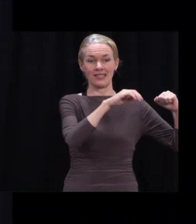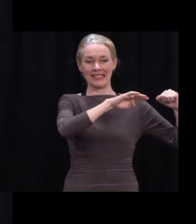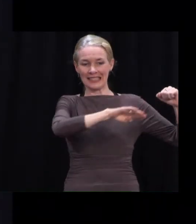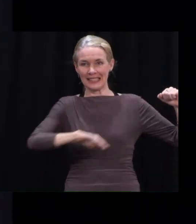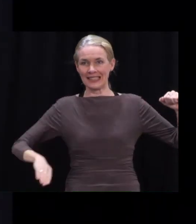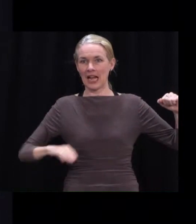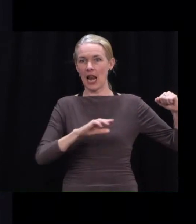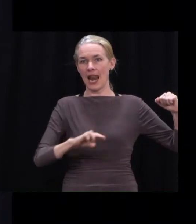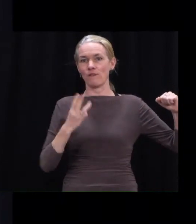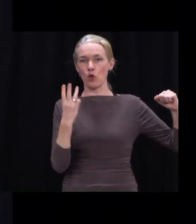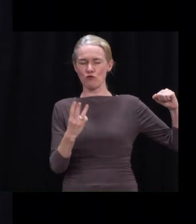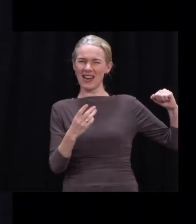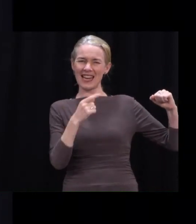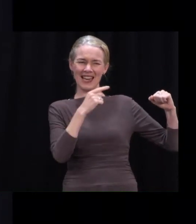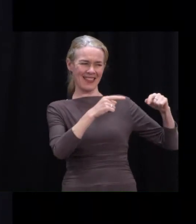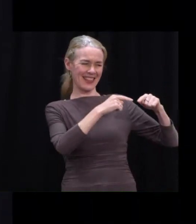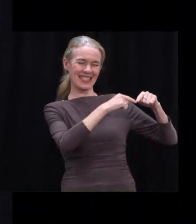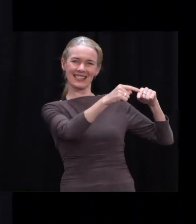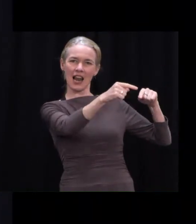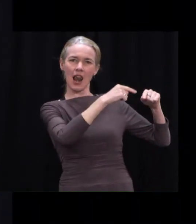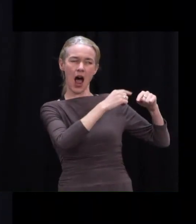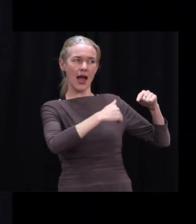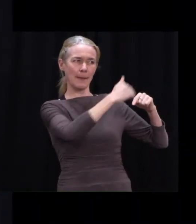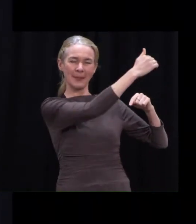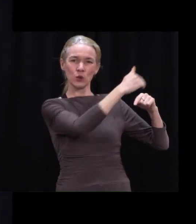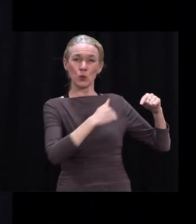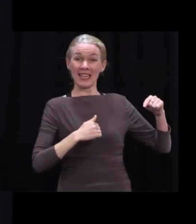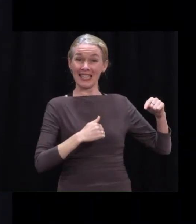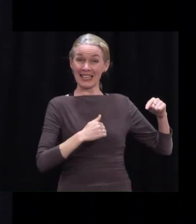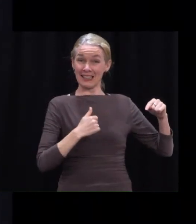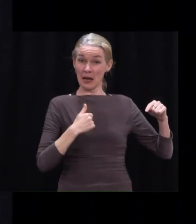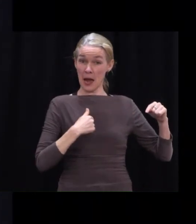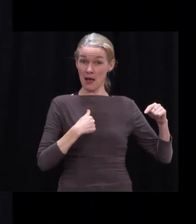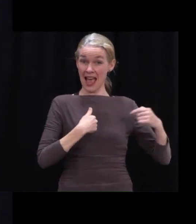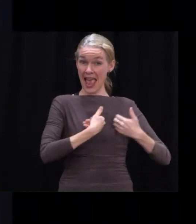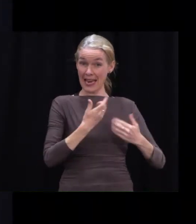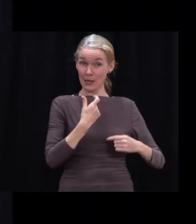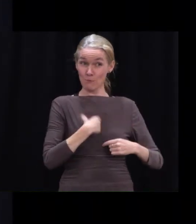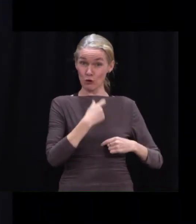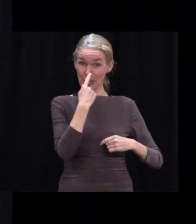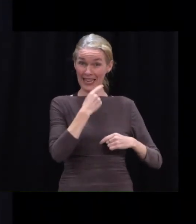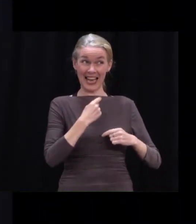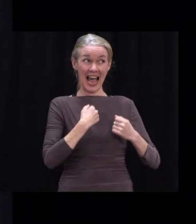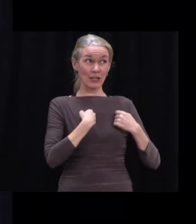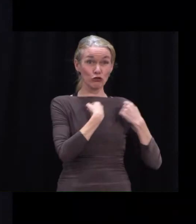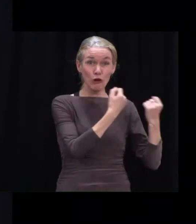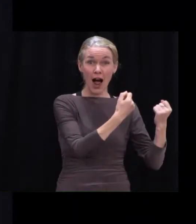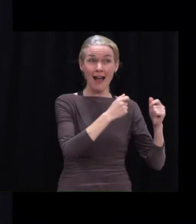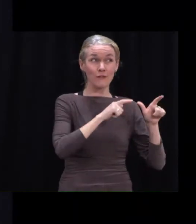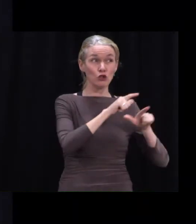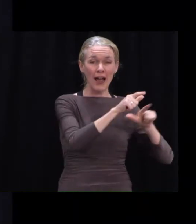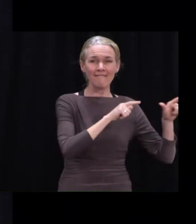Auckland will come into effect